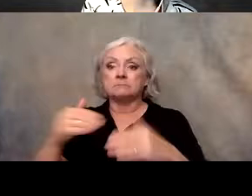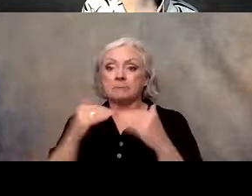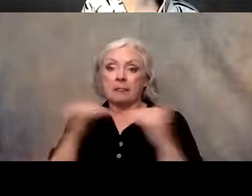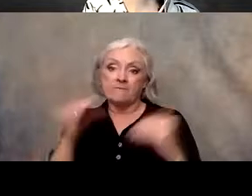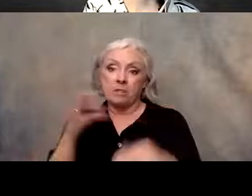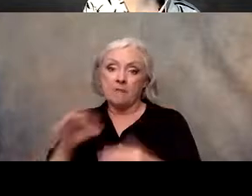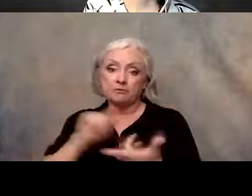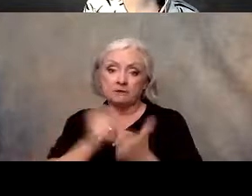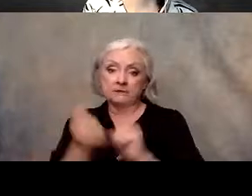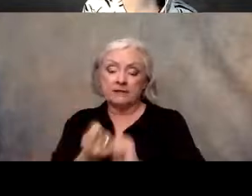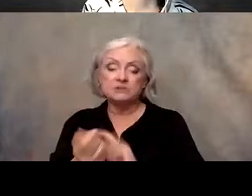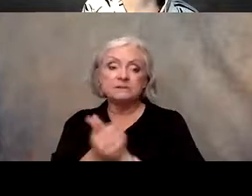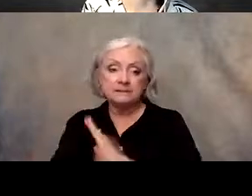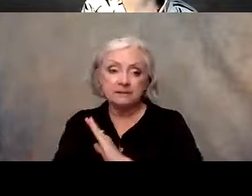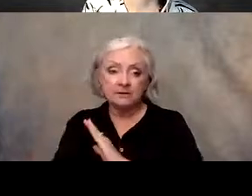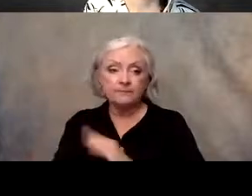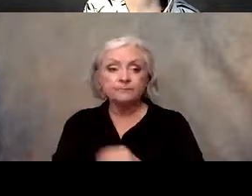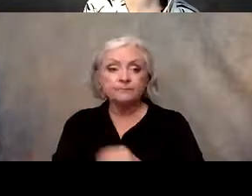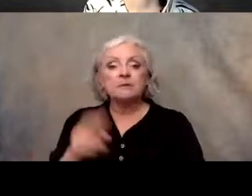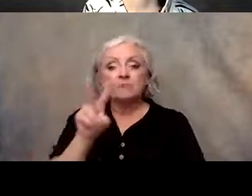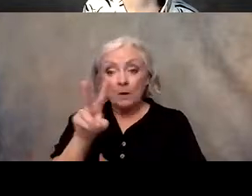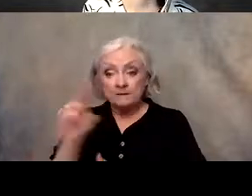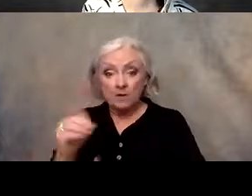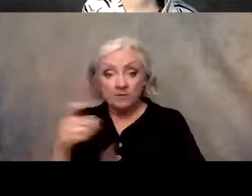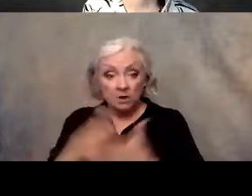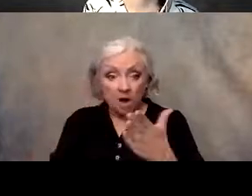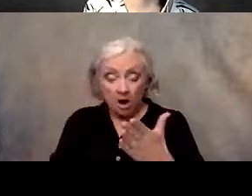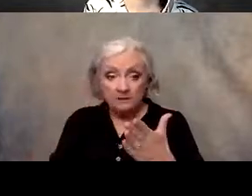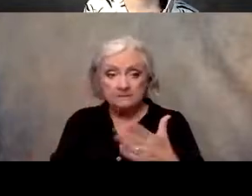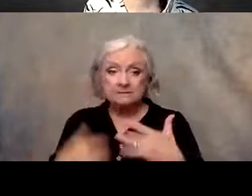With voiceover costs, oftentimes the costs may include translation,